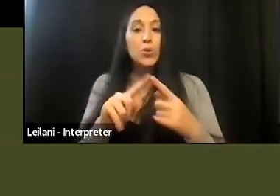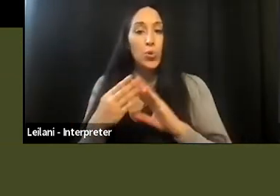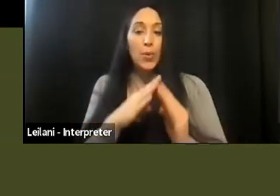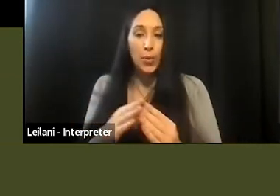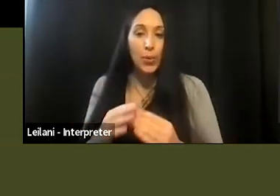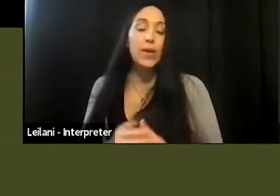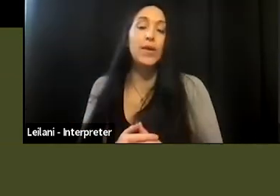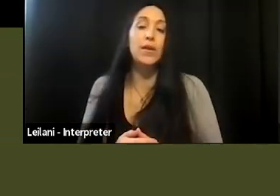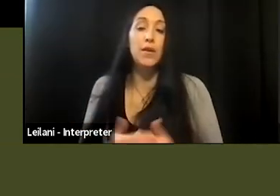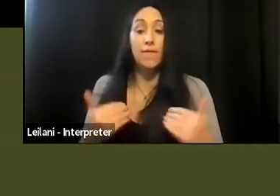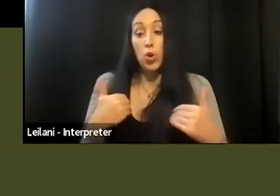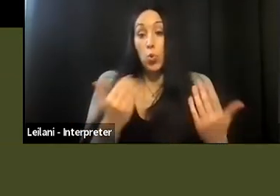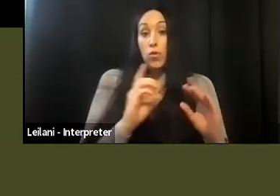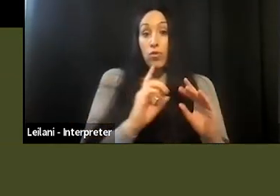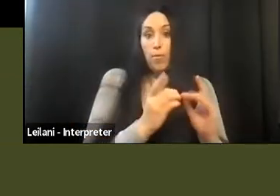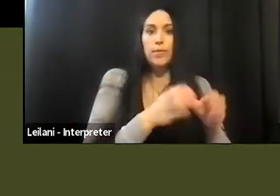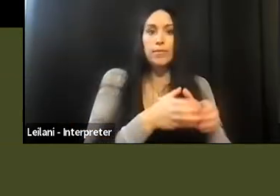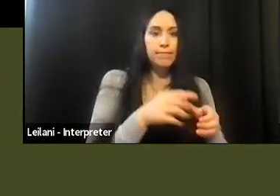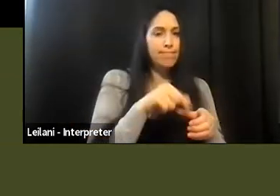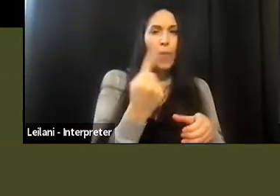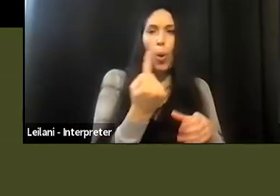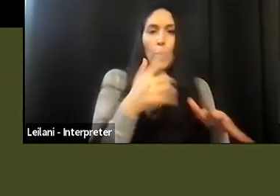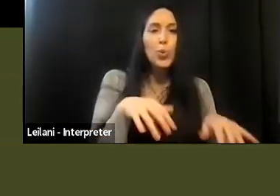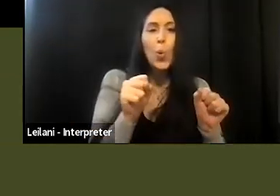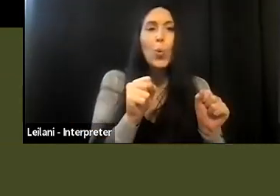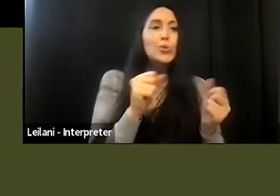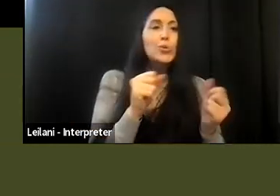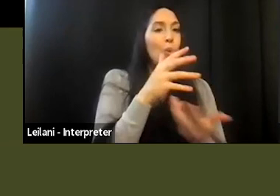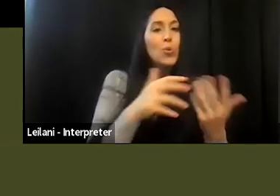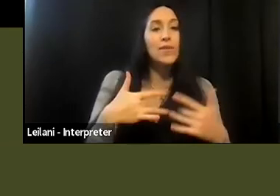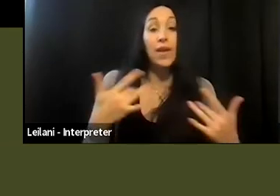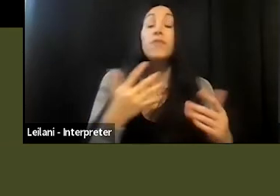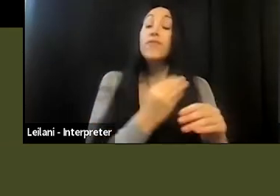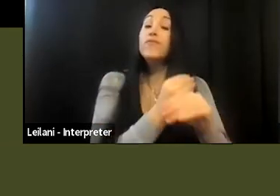We have a youth department that's always hosting social events that are virtual for the time being.